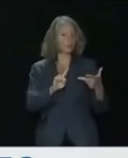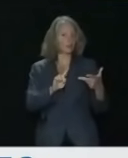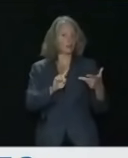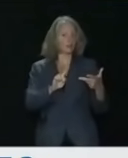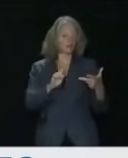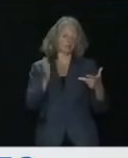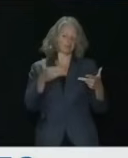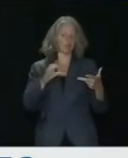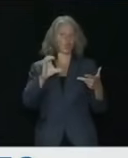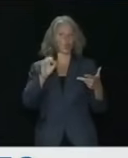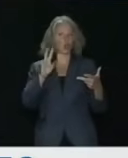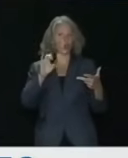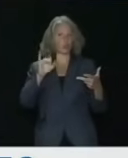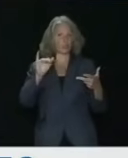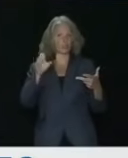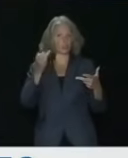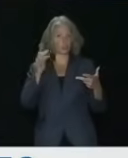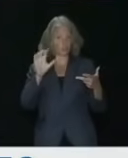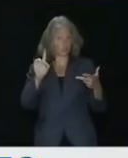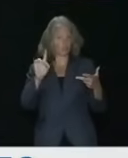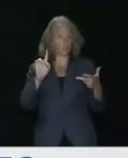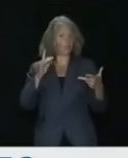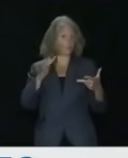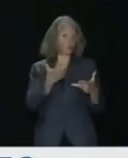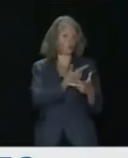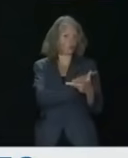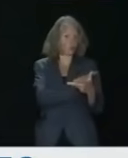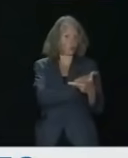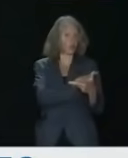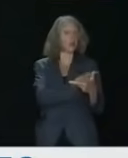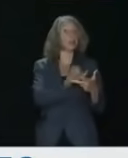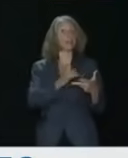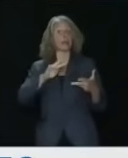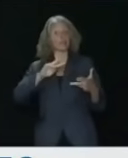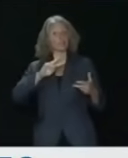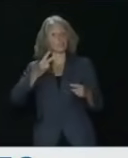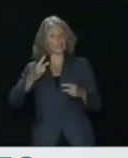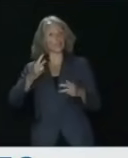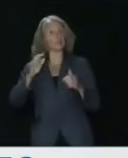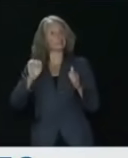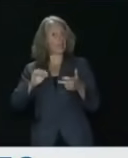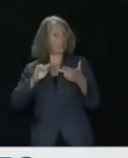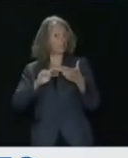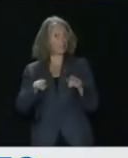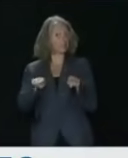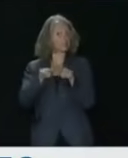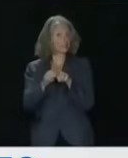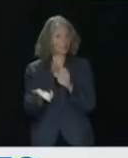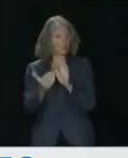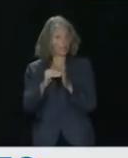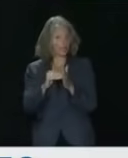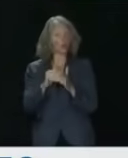RECEIVED A FIRST DOSE OF THE